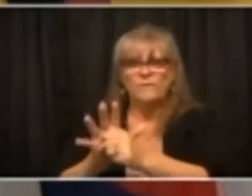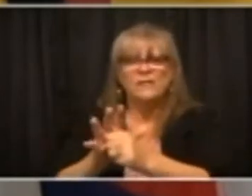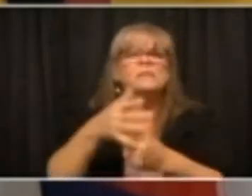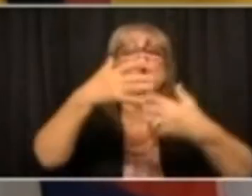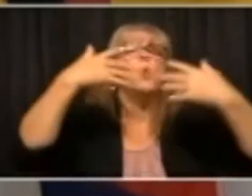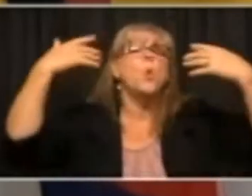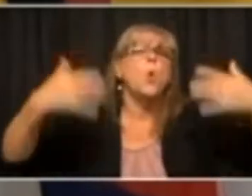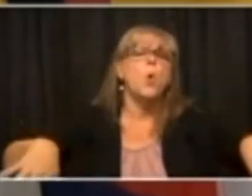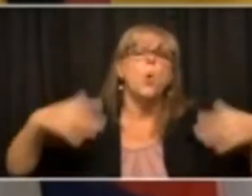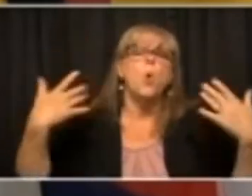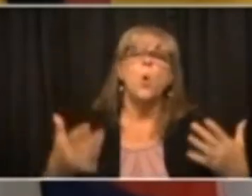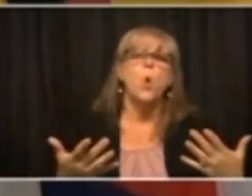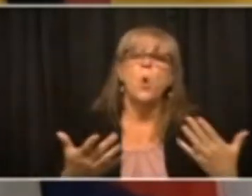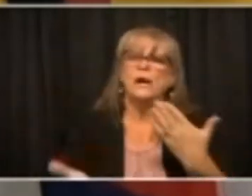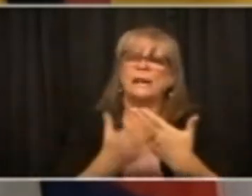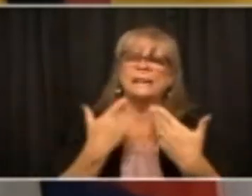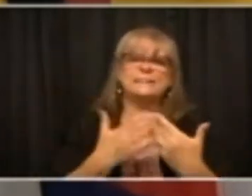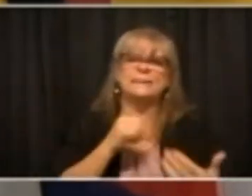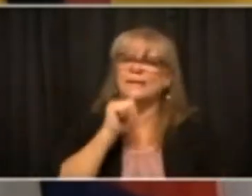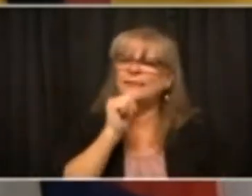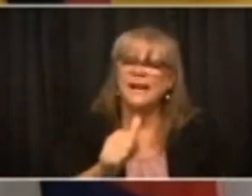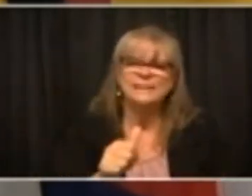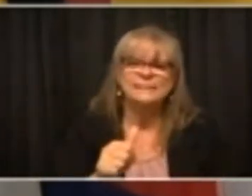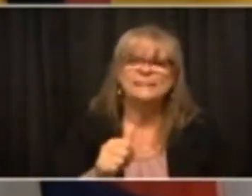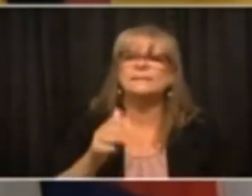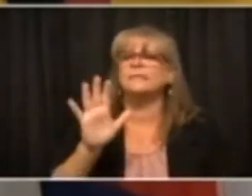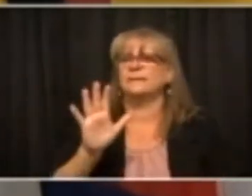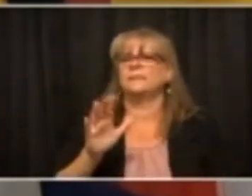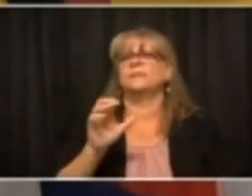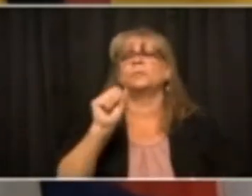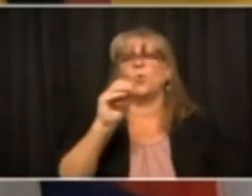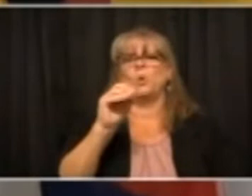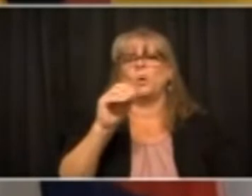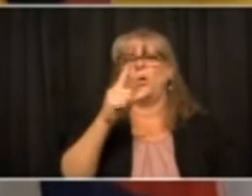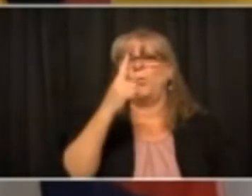this is in many ways yet another challenge uh compounding